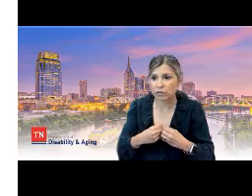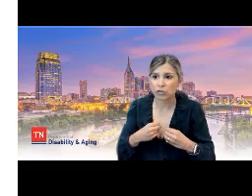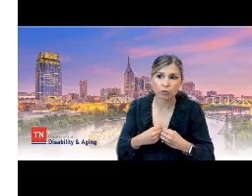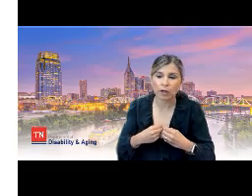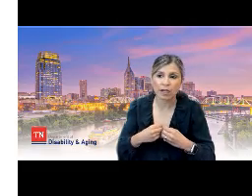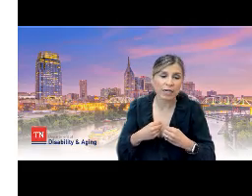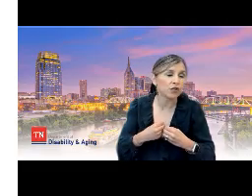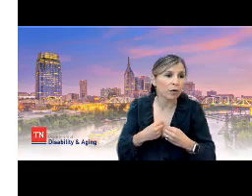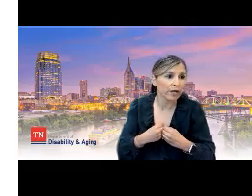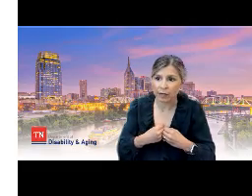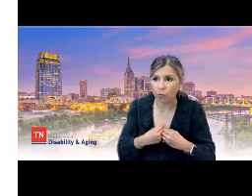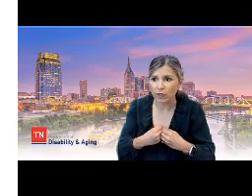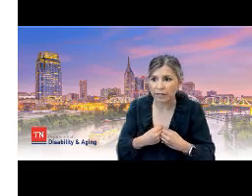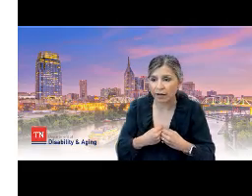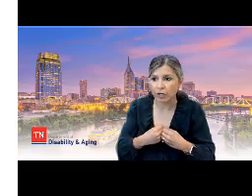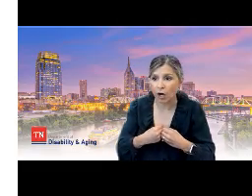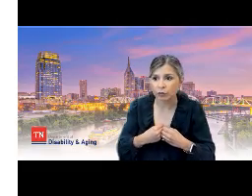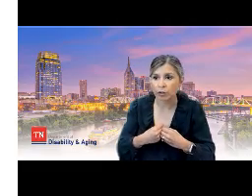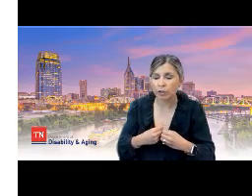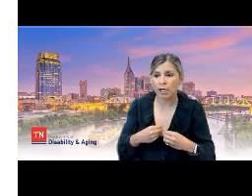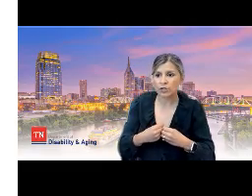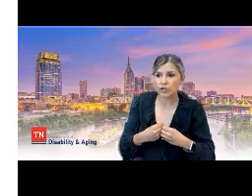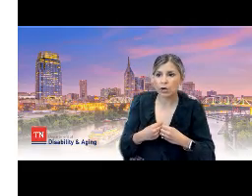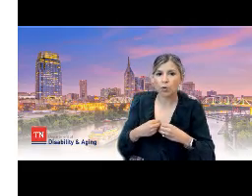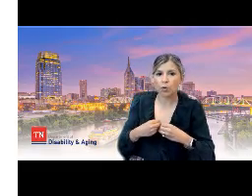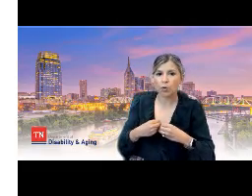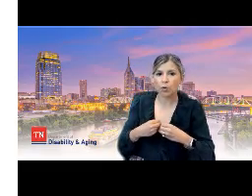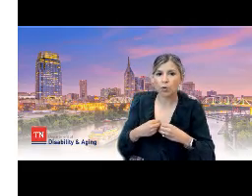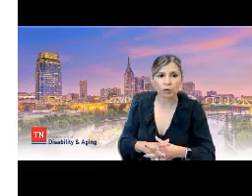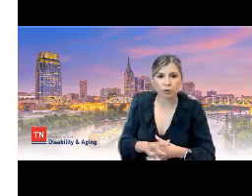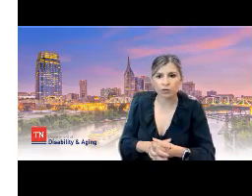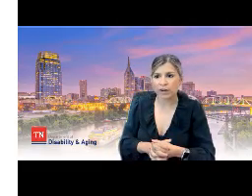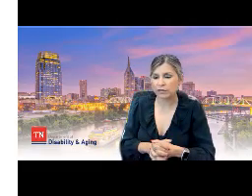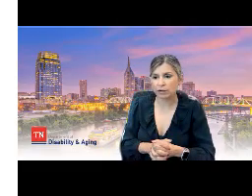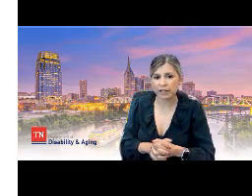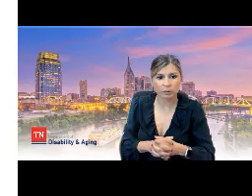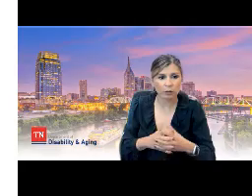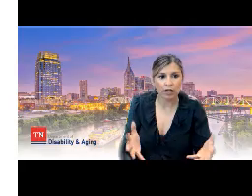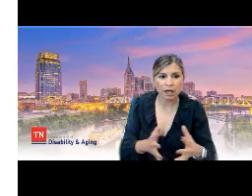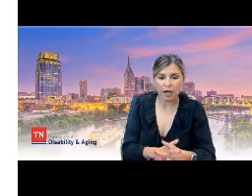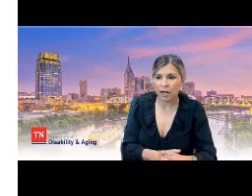to enjoying what they have to offer. So, so those grants are available up to $10,